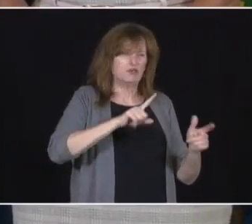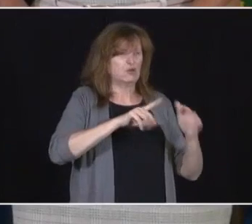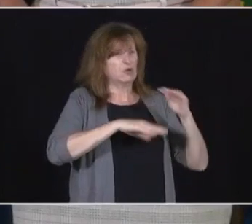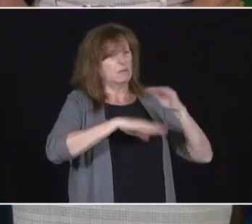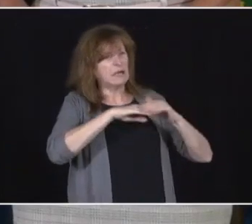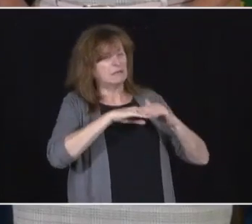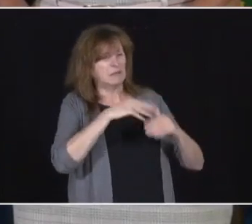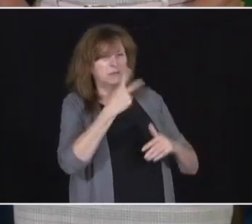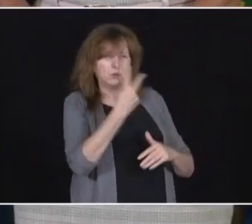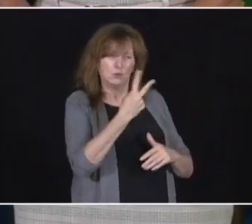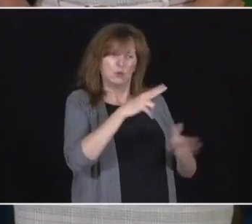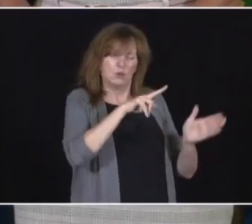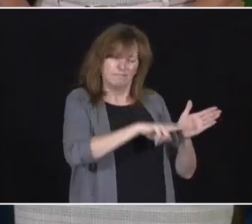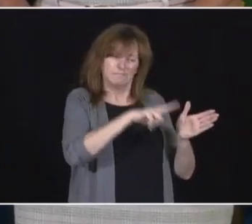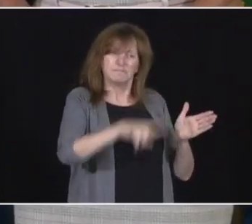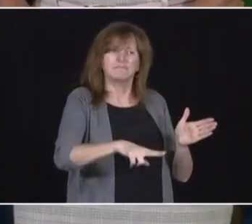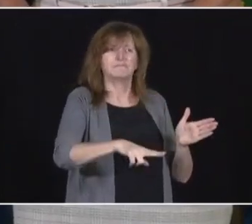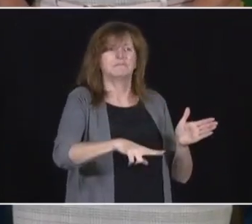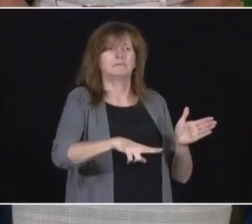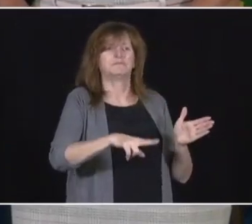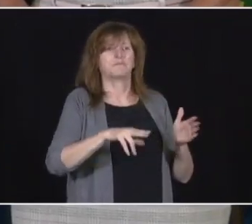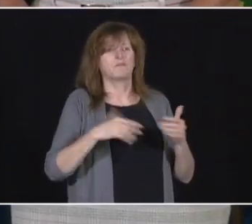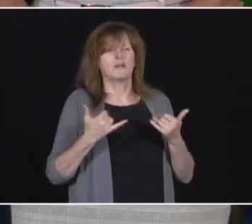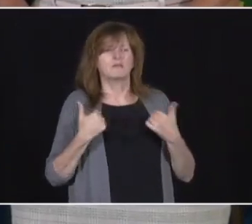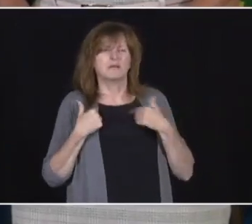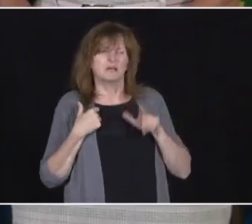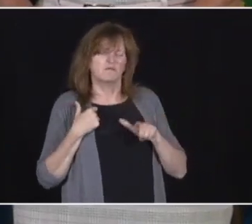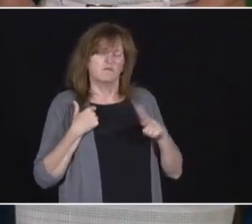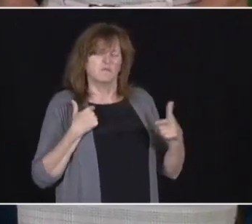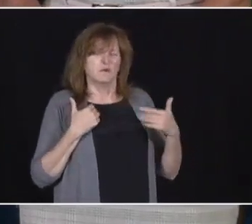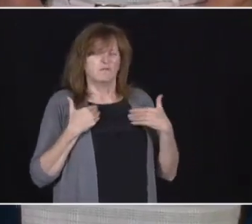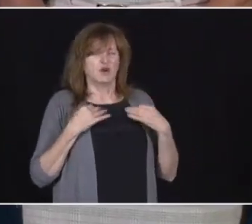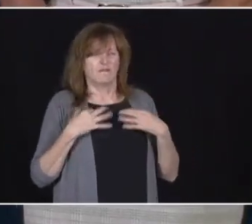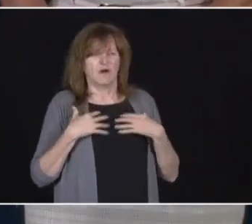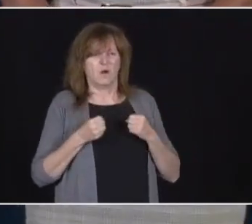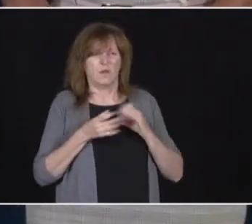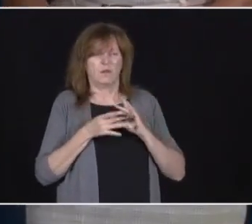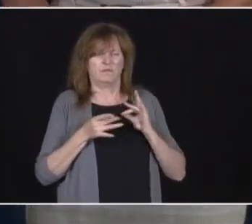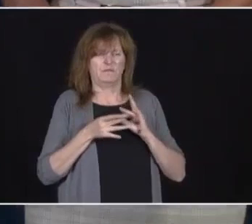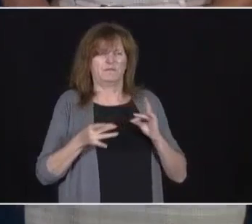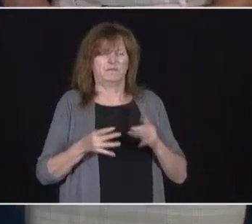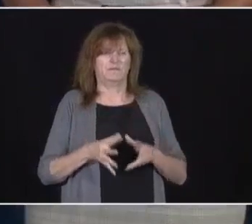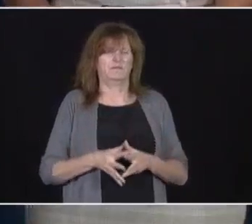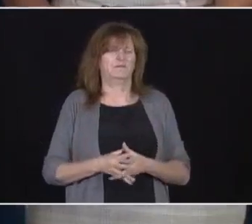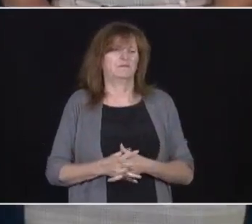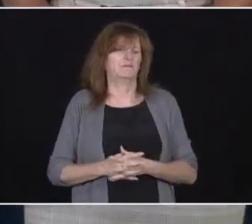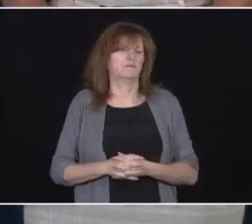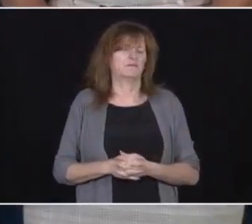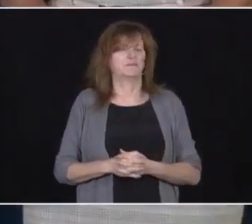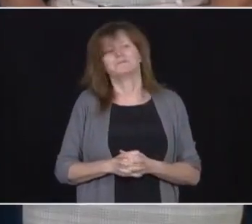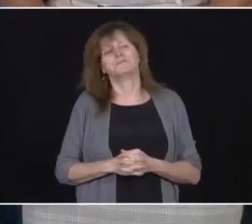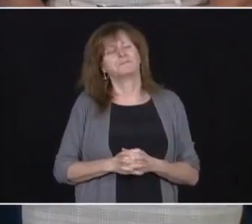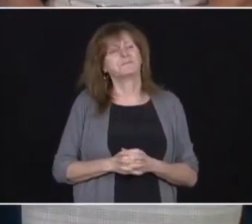So maximum, there should ever be is to to a room. But if you don't mind, I am going to handed over